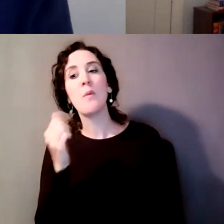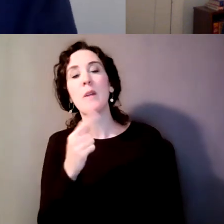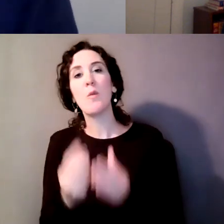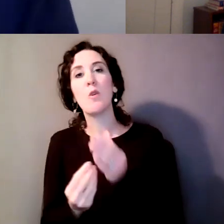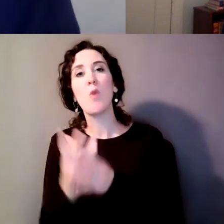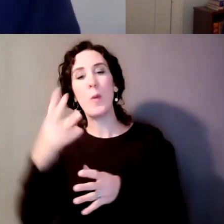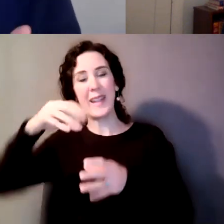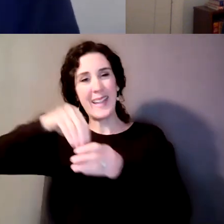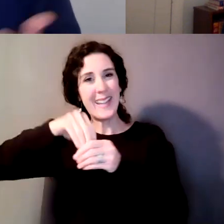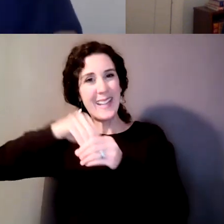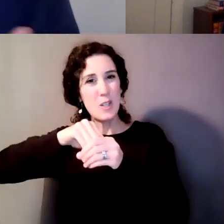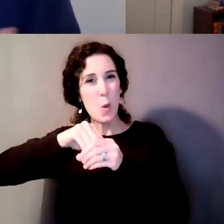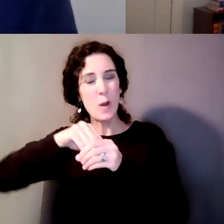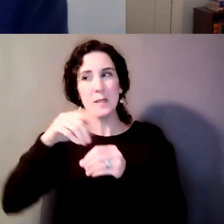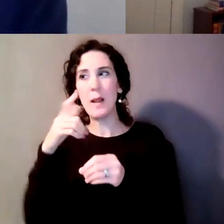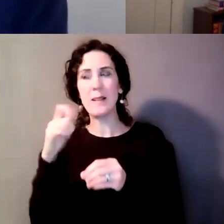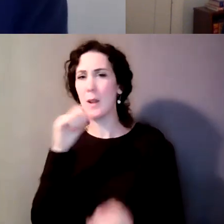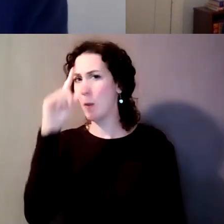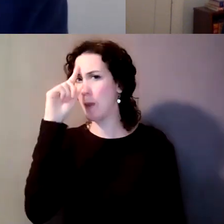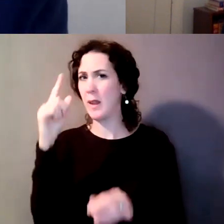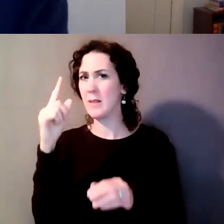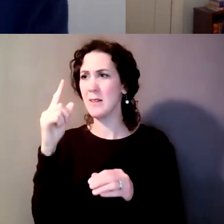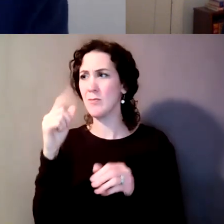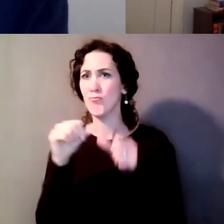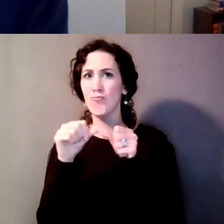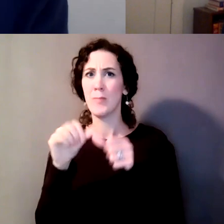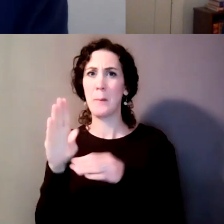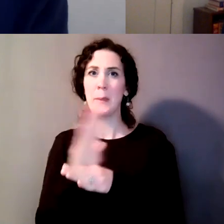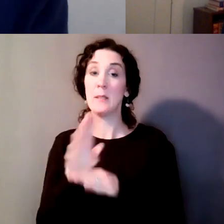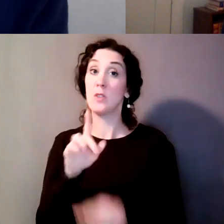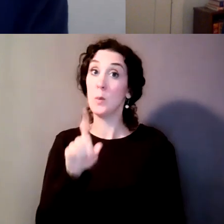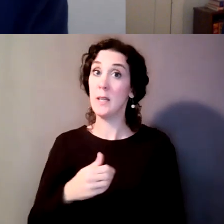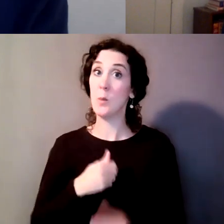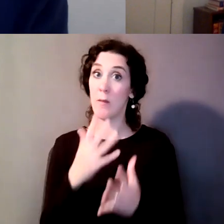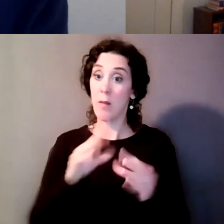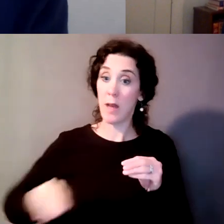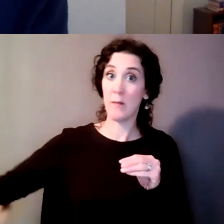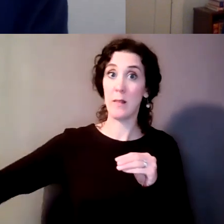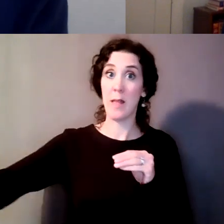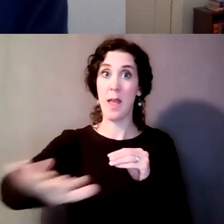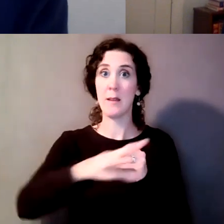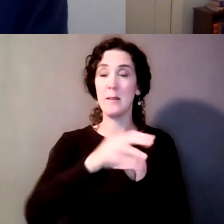I don't think it is a viable business at this point. You would need a lot of land and you would need a lot of indoors.